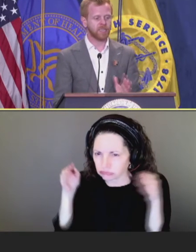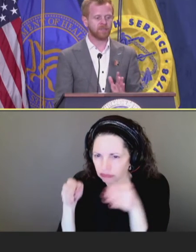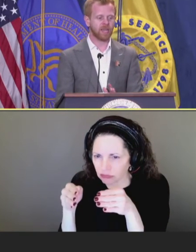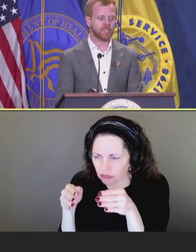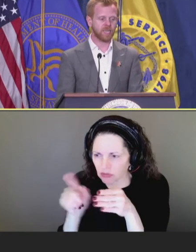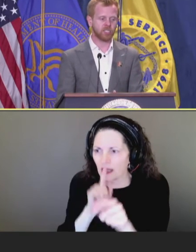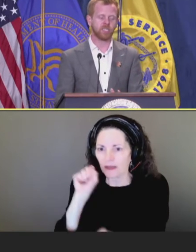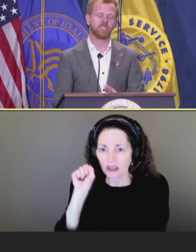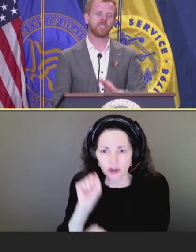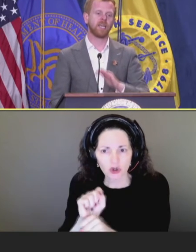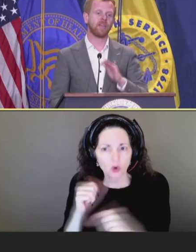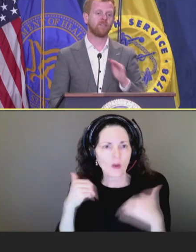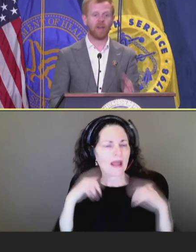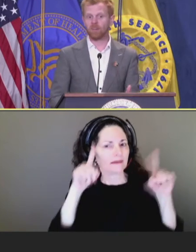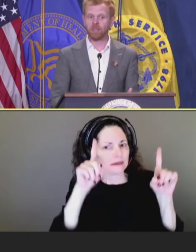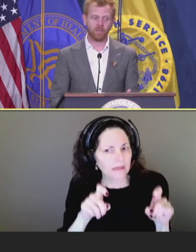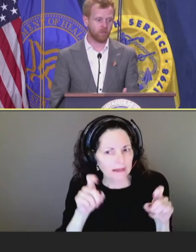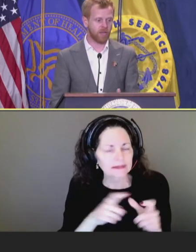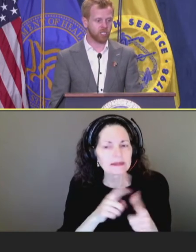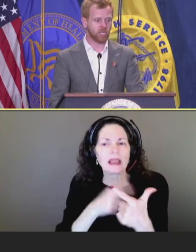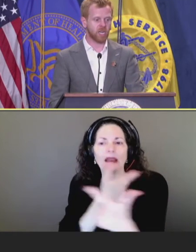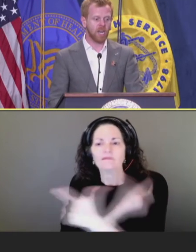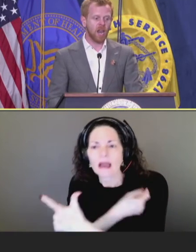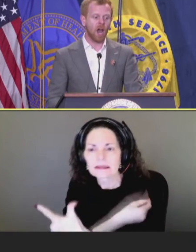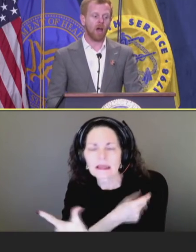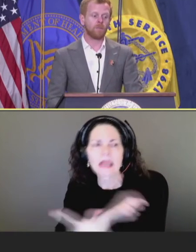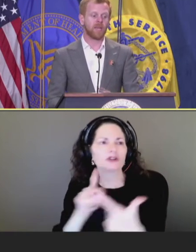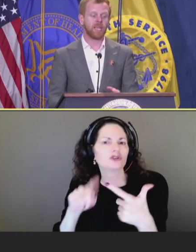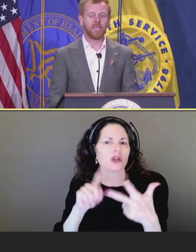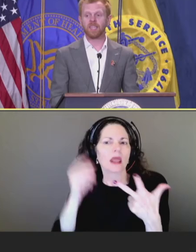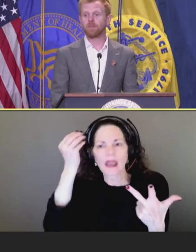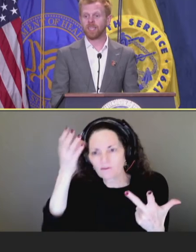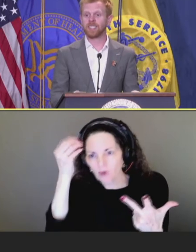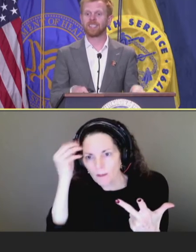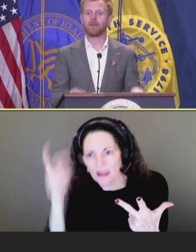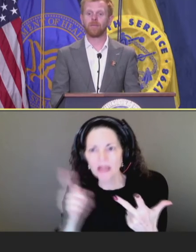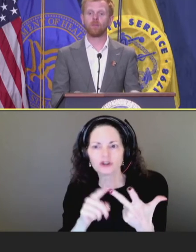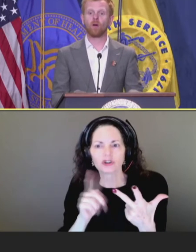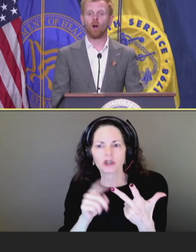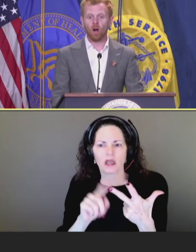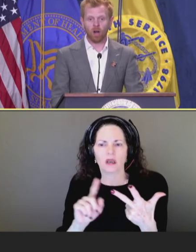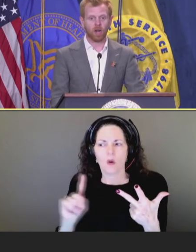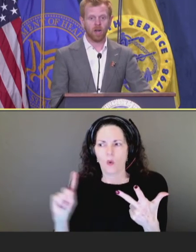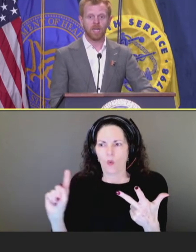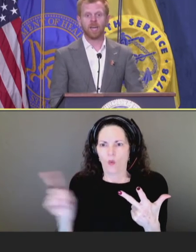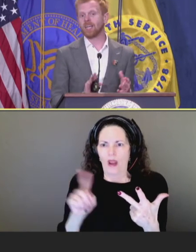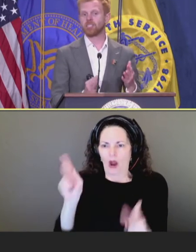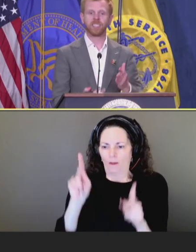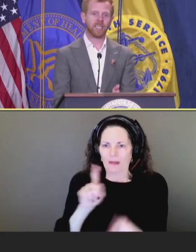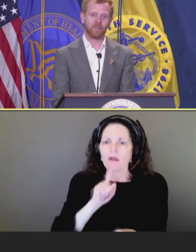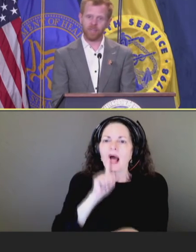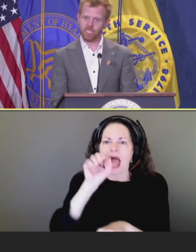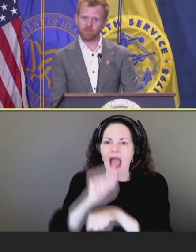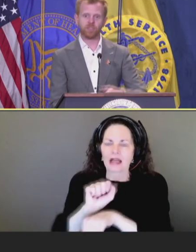and vaccinations and vital information in the places that people are. Not just at the festival,